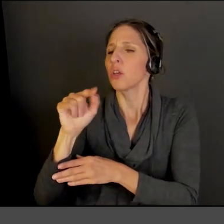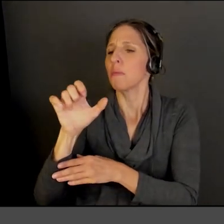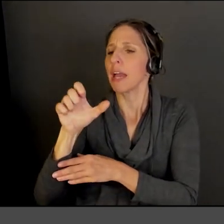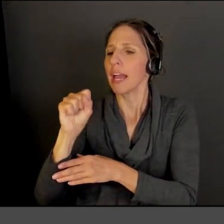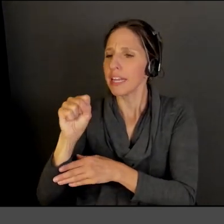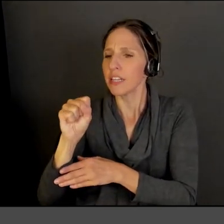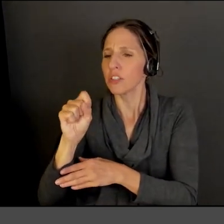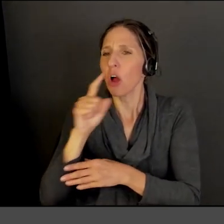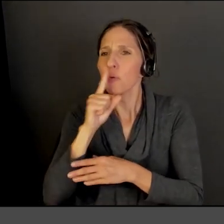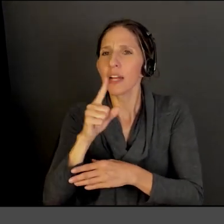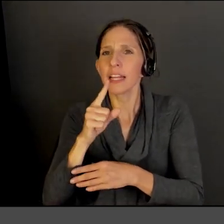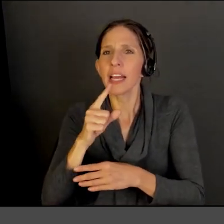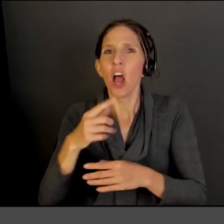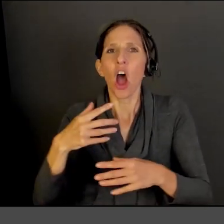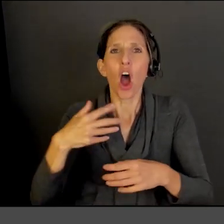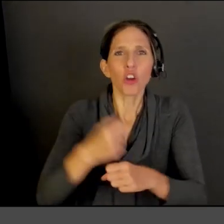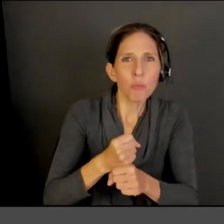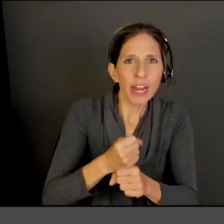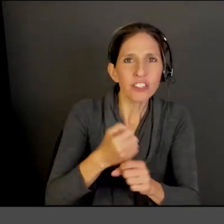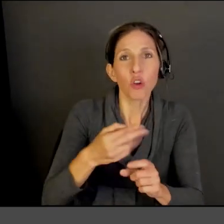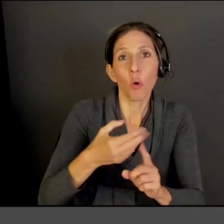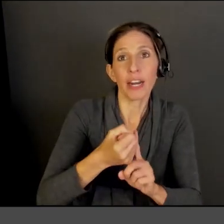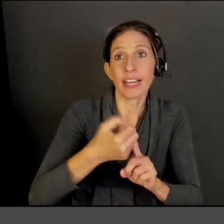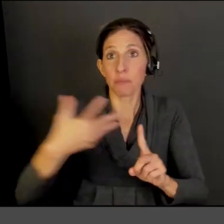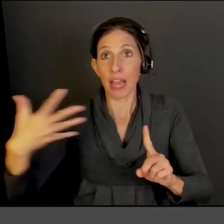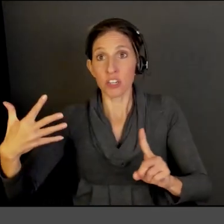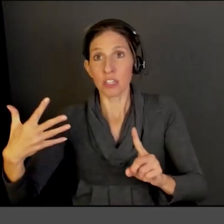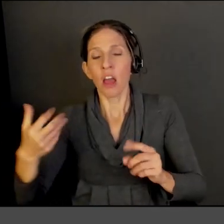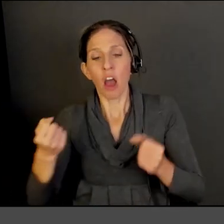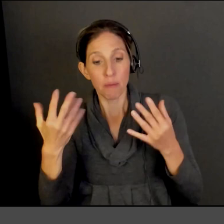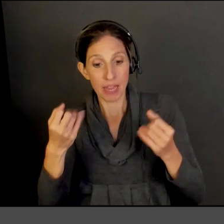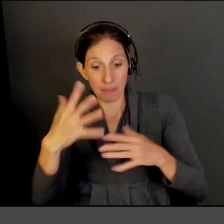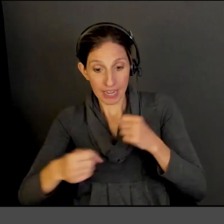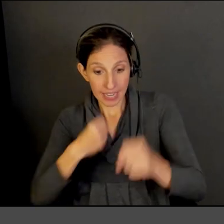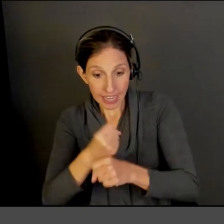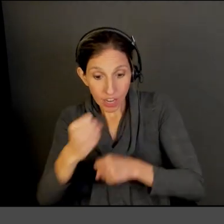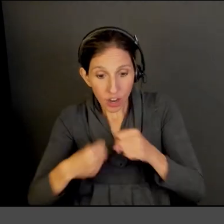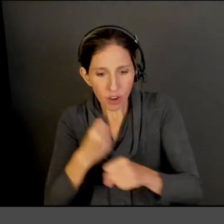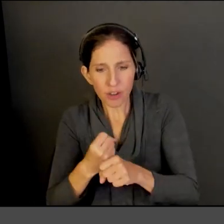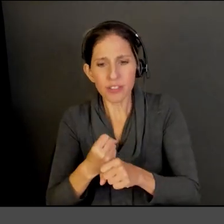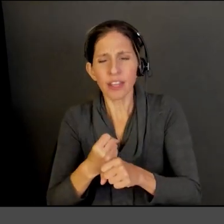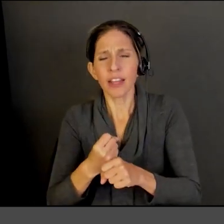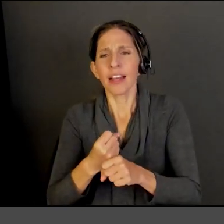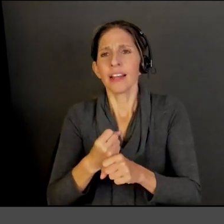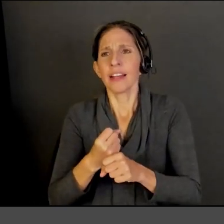OF MANY YEARS AND DECADES AND MORE OF THOSE STUDIES AND THOSE TRIALS